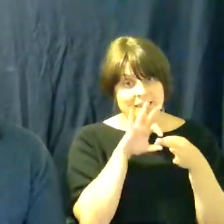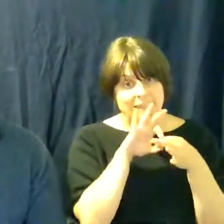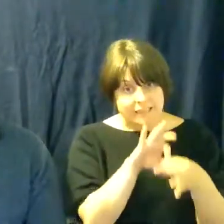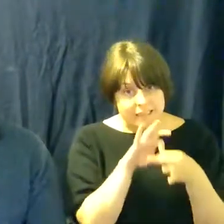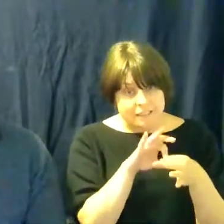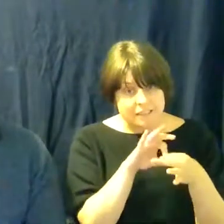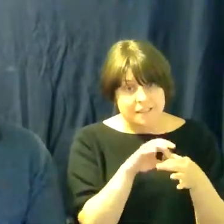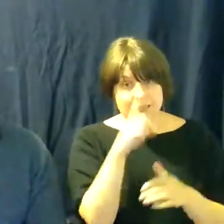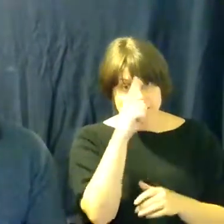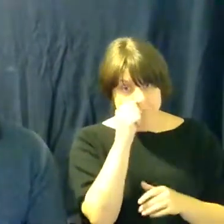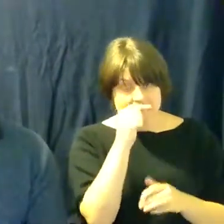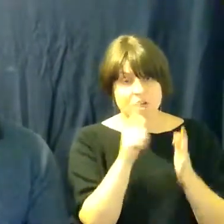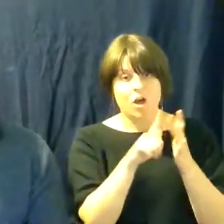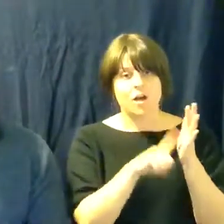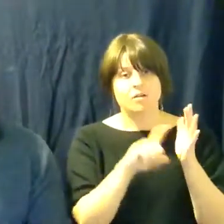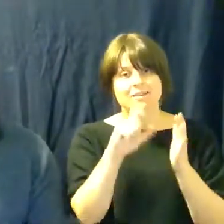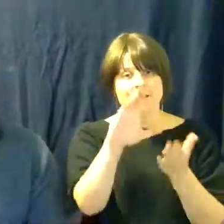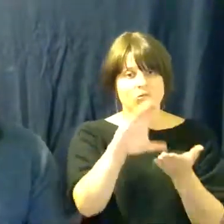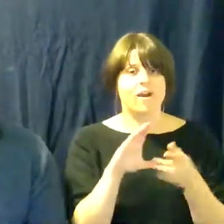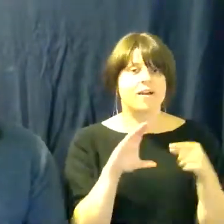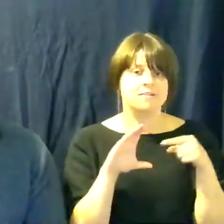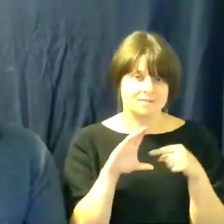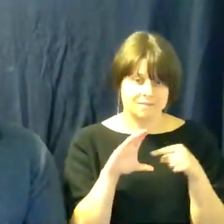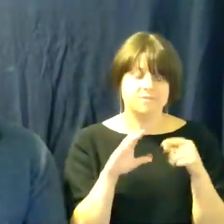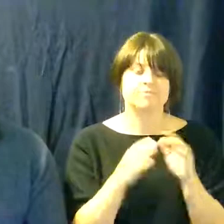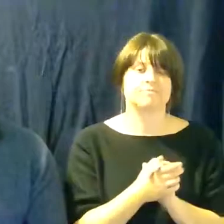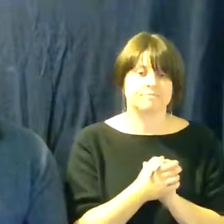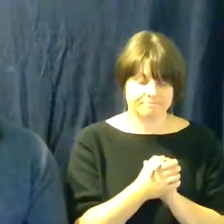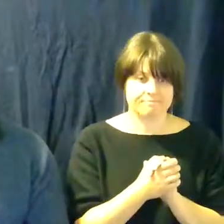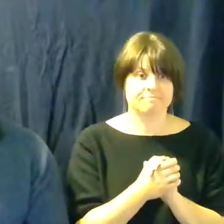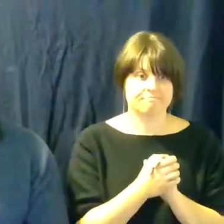Didn't Australia and Senses Australia both received funding through